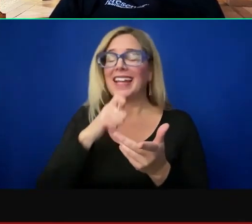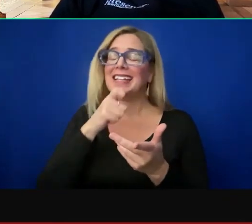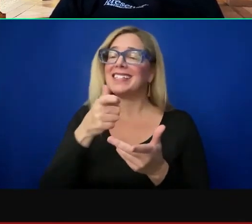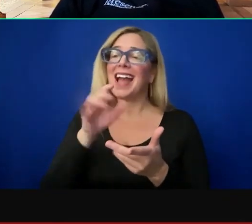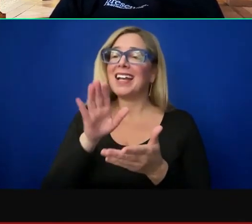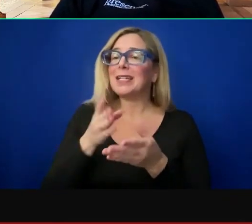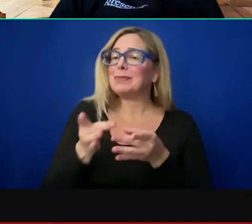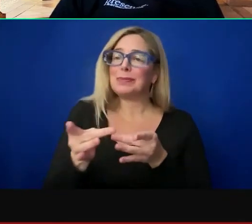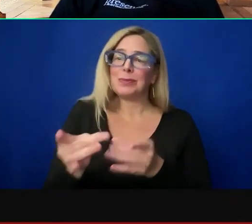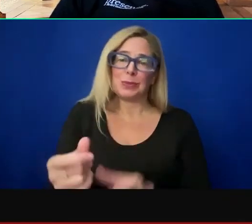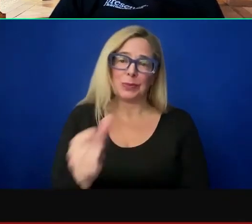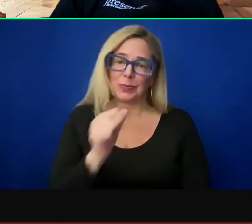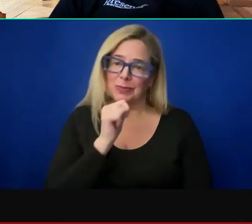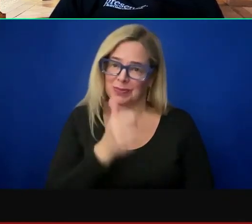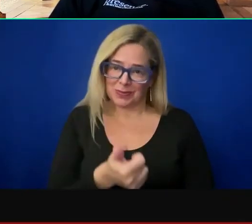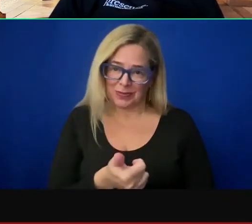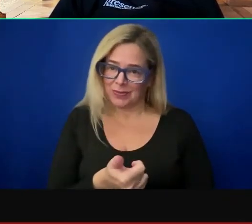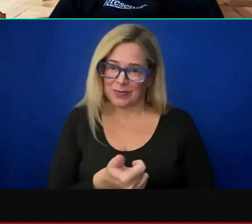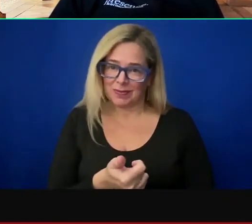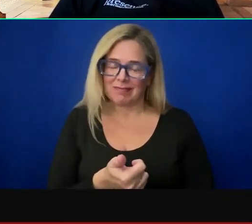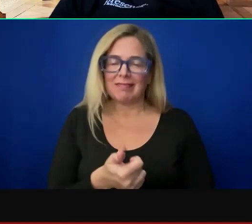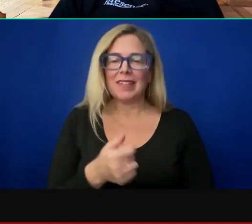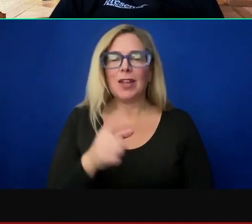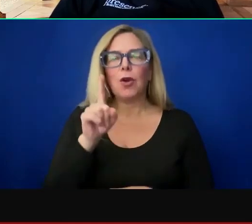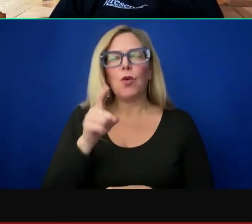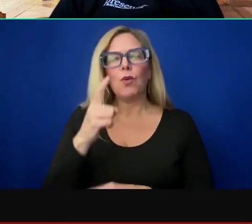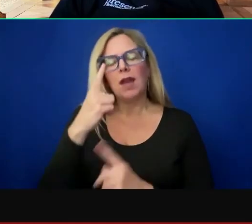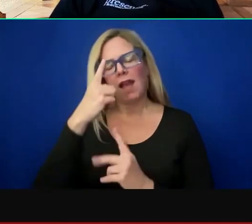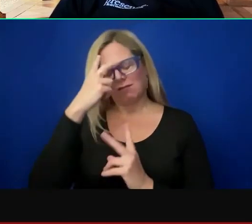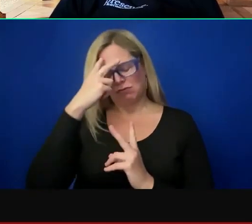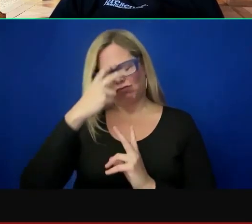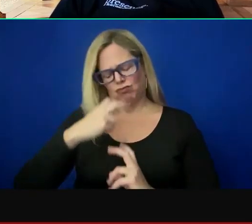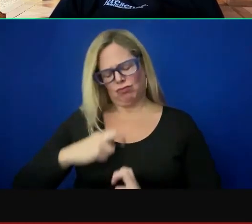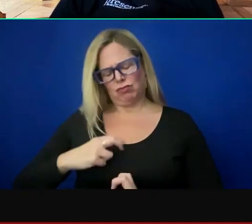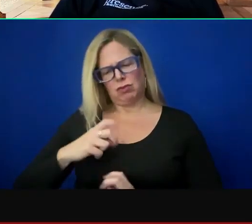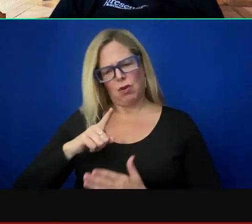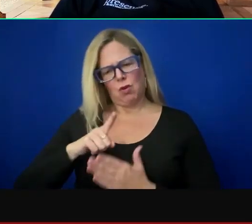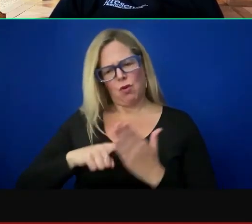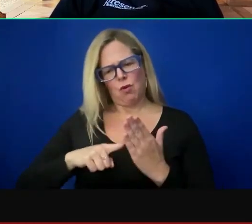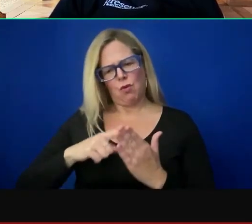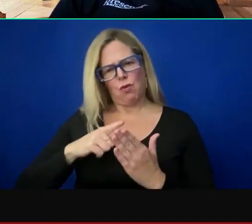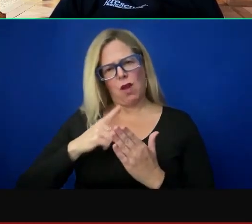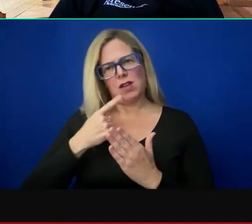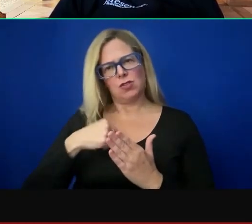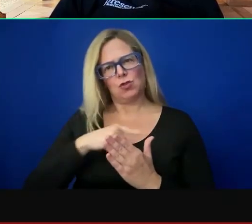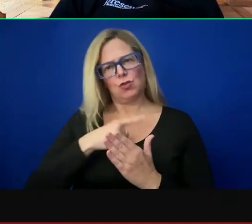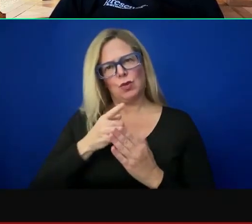have to ask ourselves what we value. As you heard earlier, I spent 25 years in tech before coming